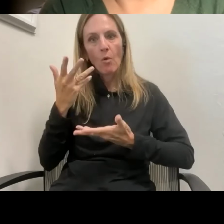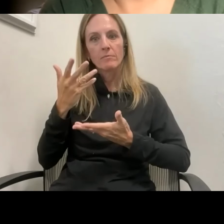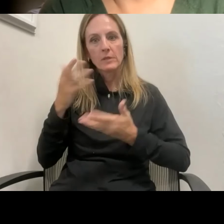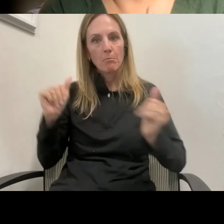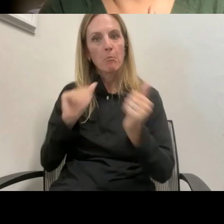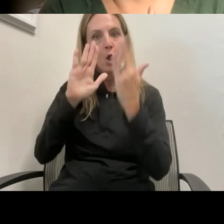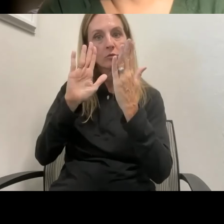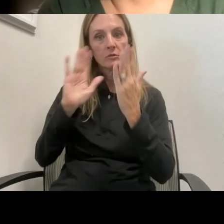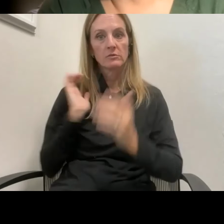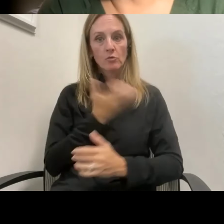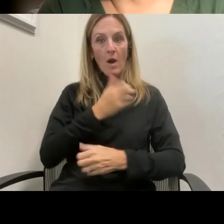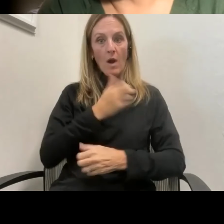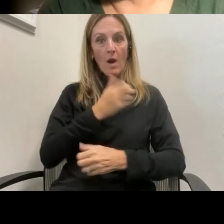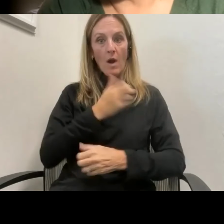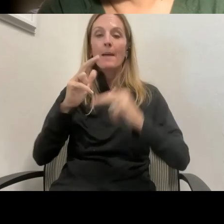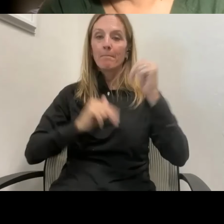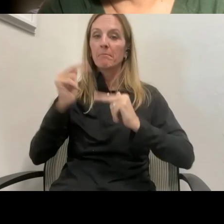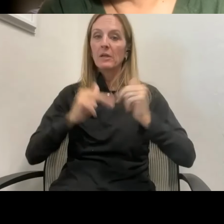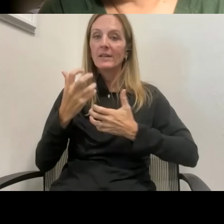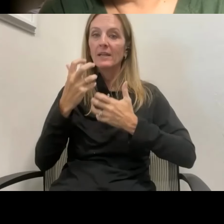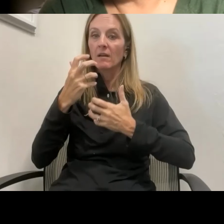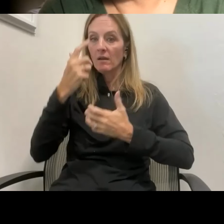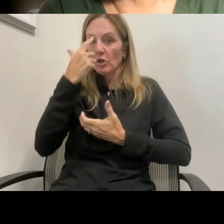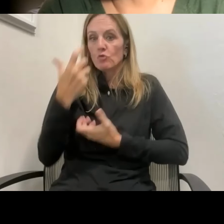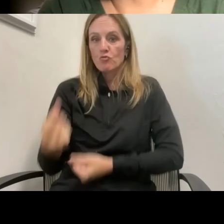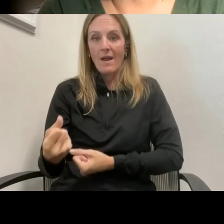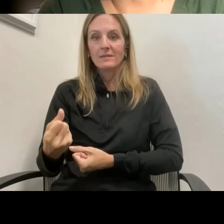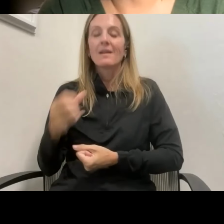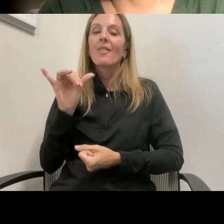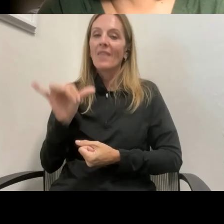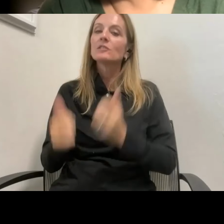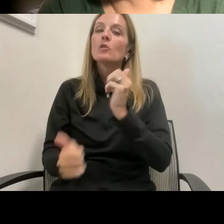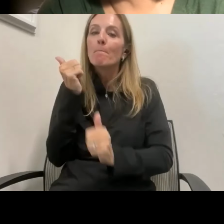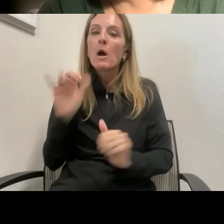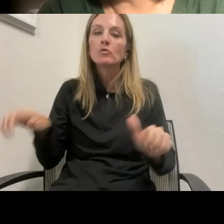building up trust is one of our biggest challenges with our people because we don't trust systems